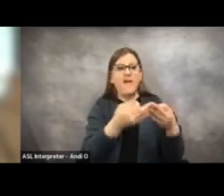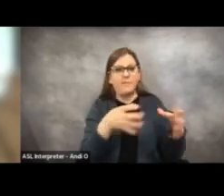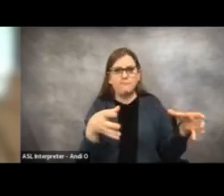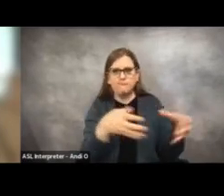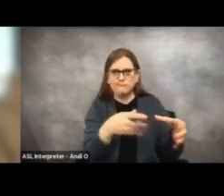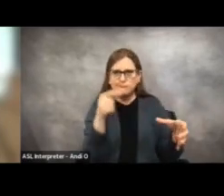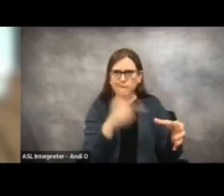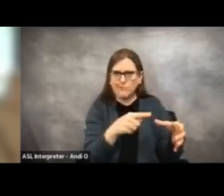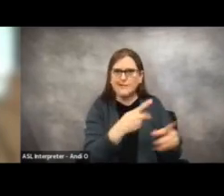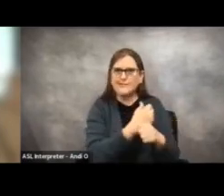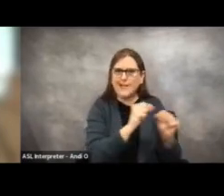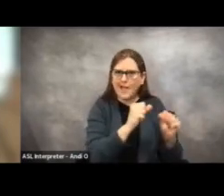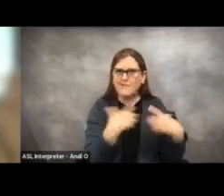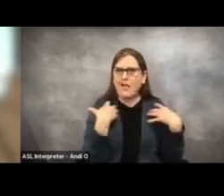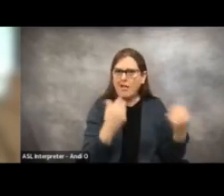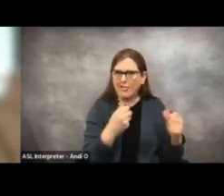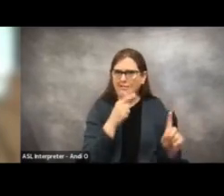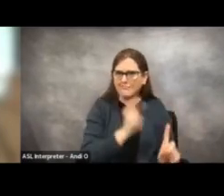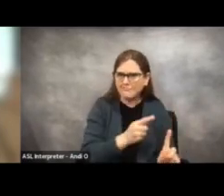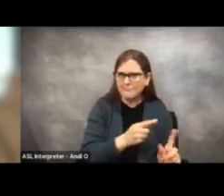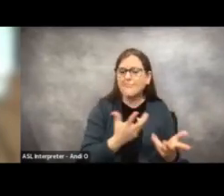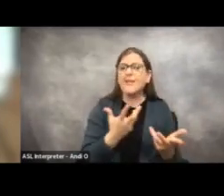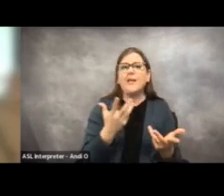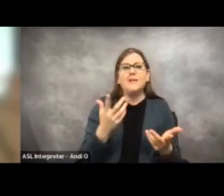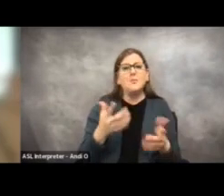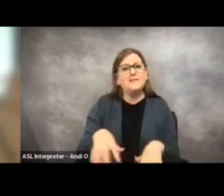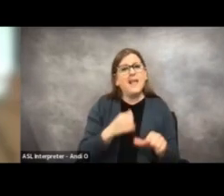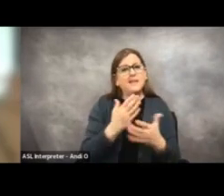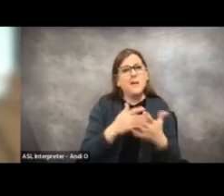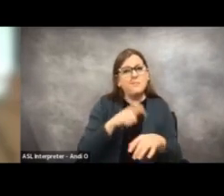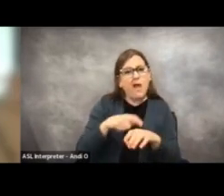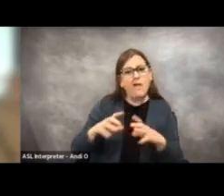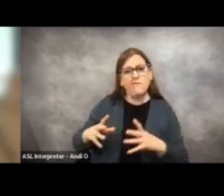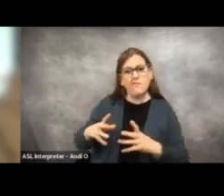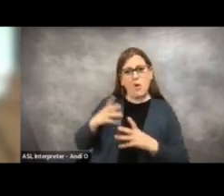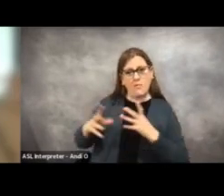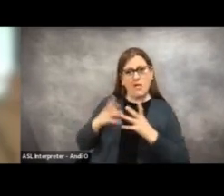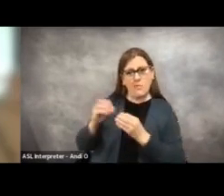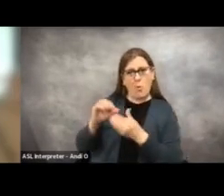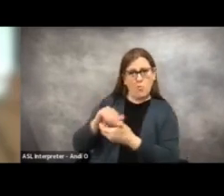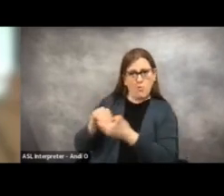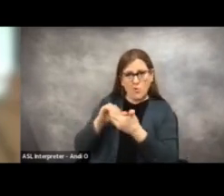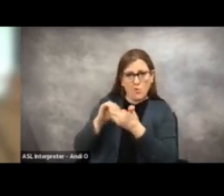some time potentially formalizing partnerships as you establish those thinking about establishing scopes of work,